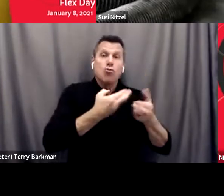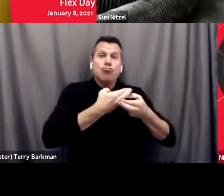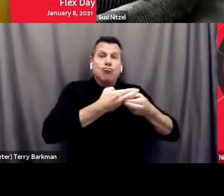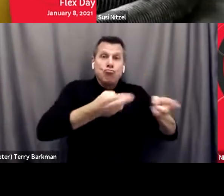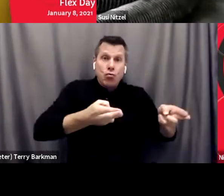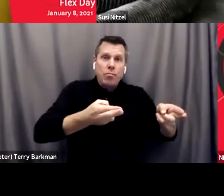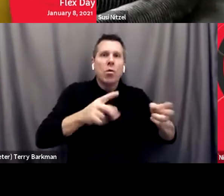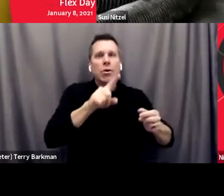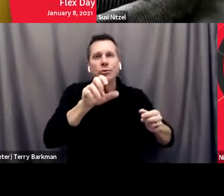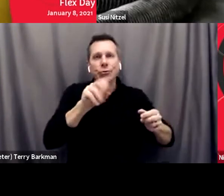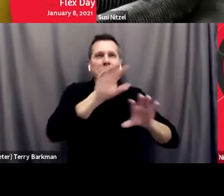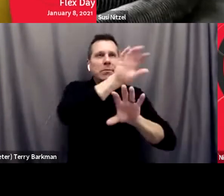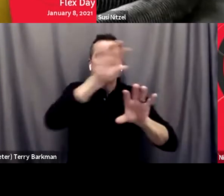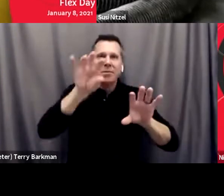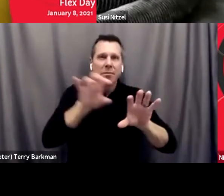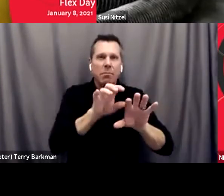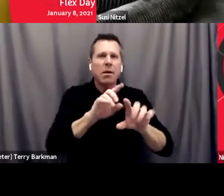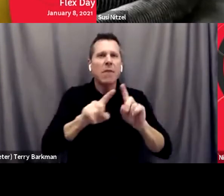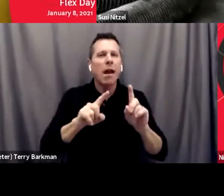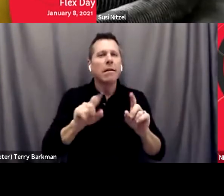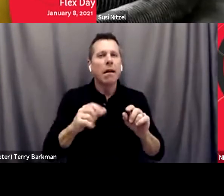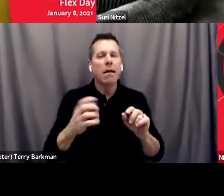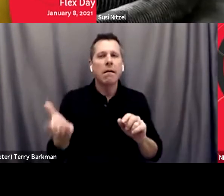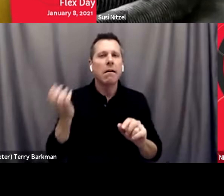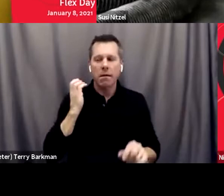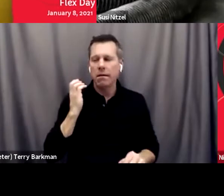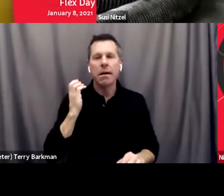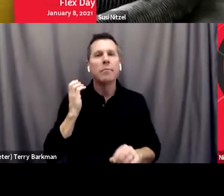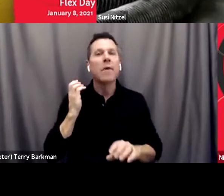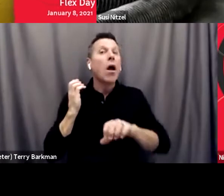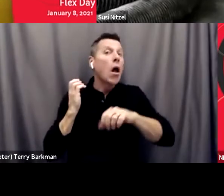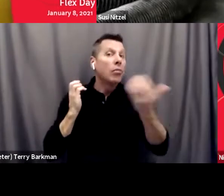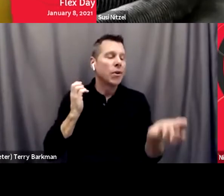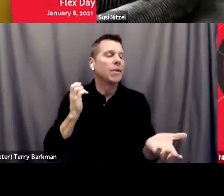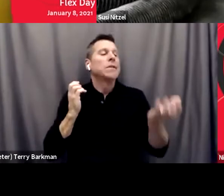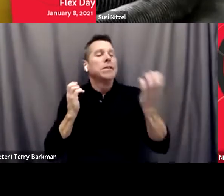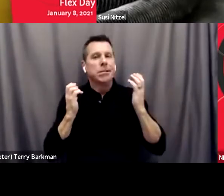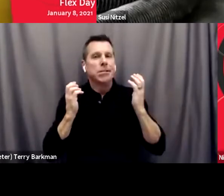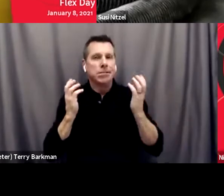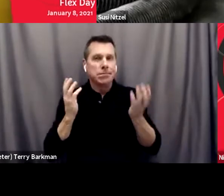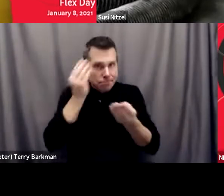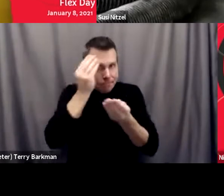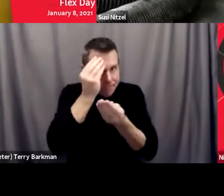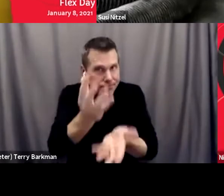so many other roles that we can play in the, in the process of the students, I mean, you know, when you think about onboarding